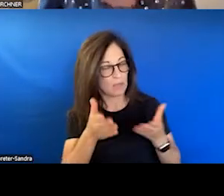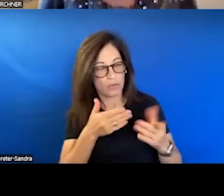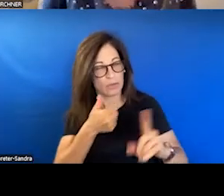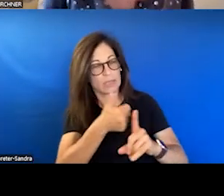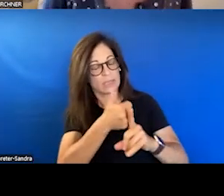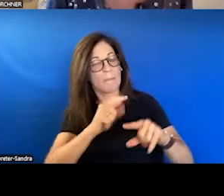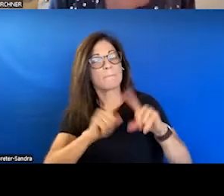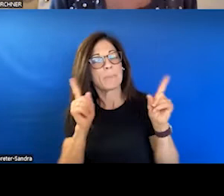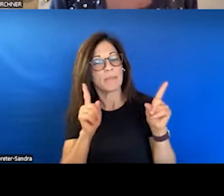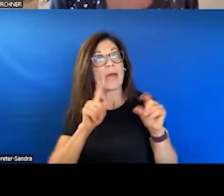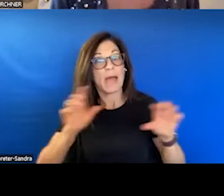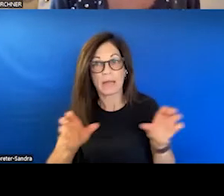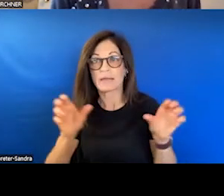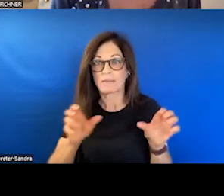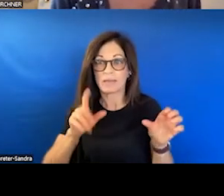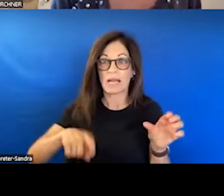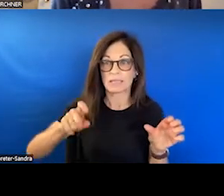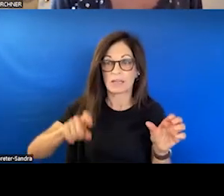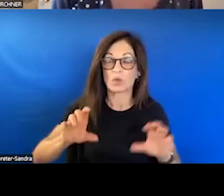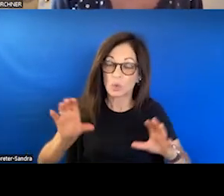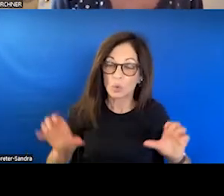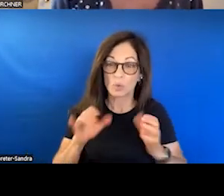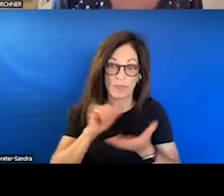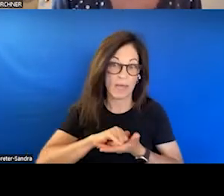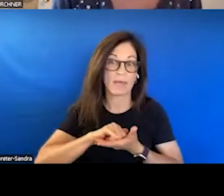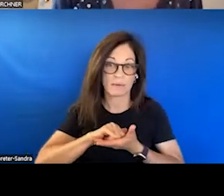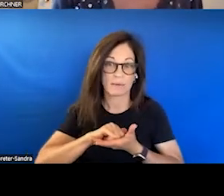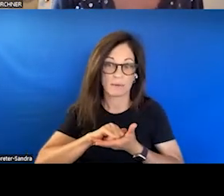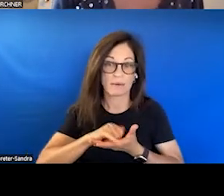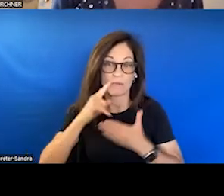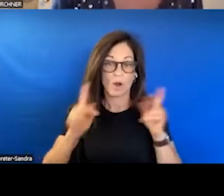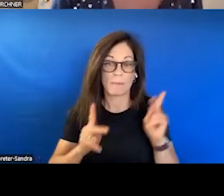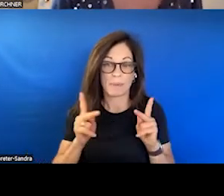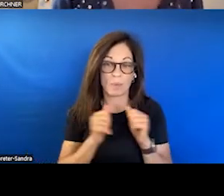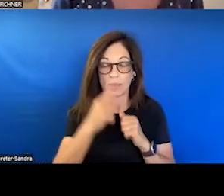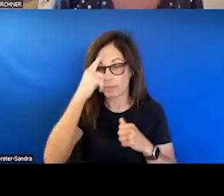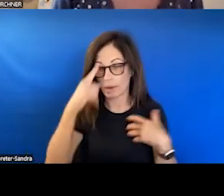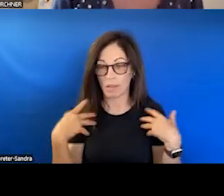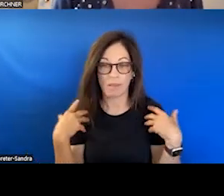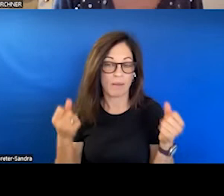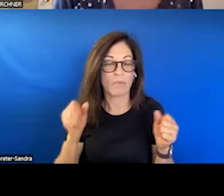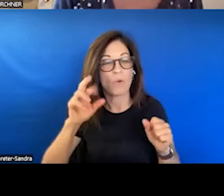THE ACTIVITIES THAT WOULD BE NECESSARY TO DO THAT. AND FOR PEOPLE WITH MENTAL HEALTH, OR, OR -- AND,